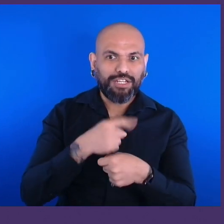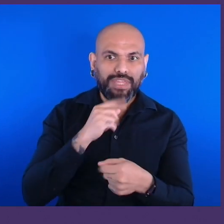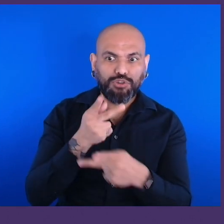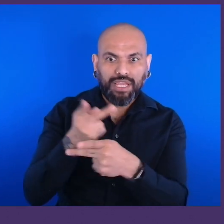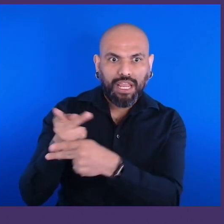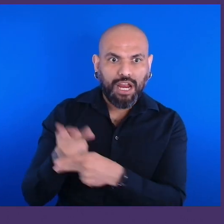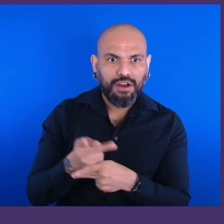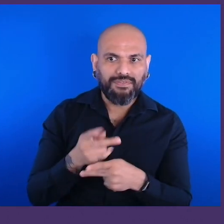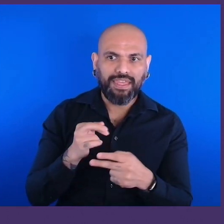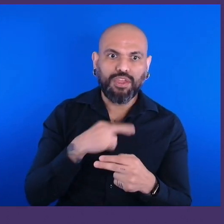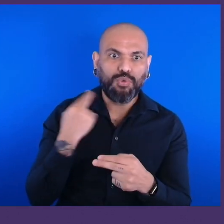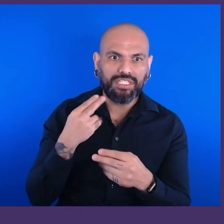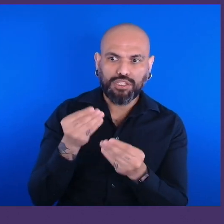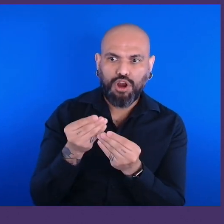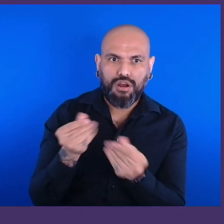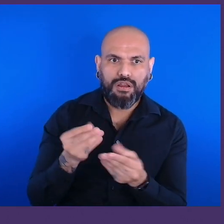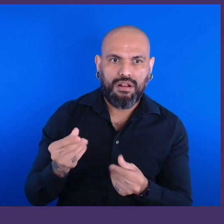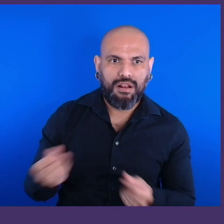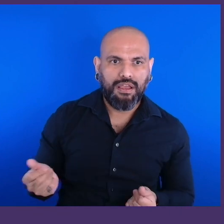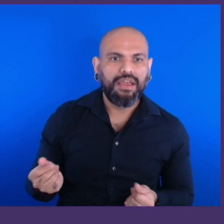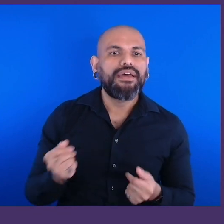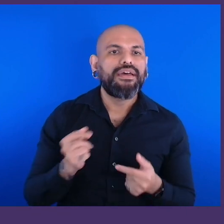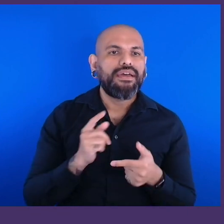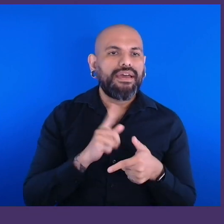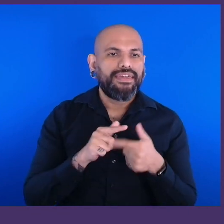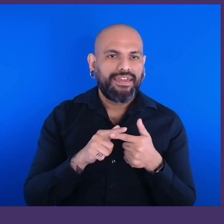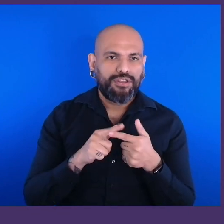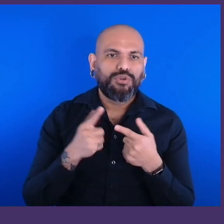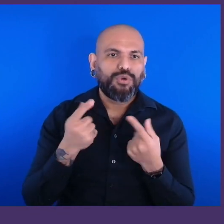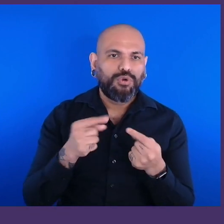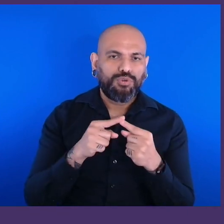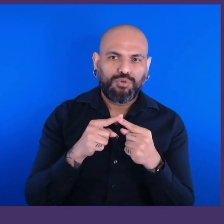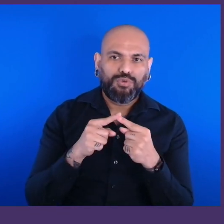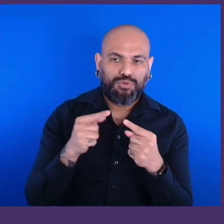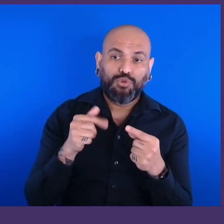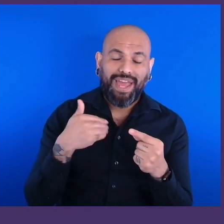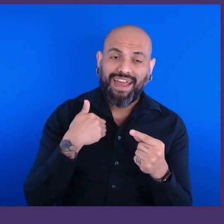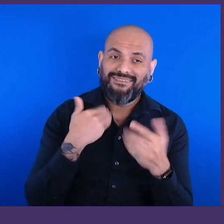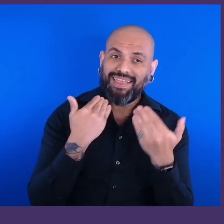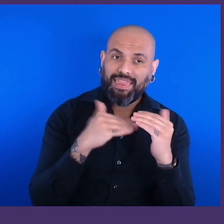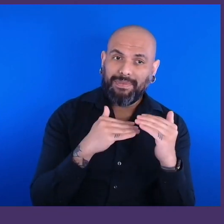Then, you go to limited risk or even minimal risk where there are really no rules.